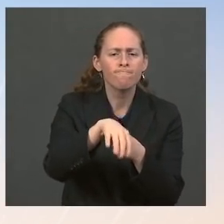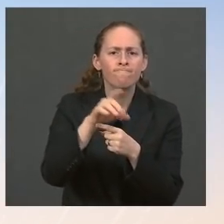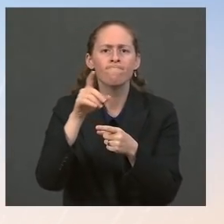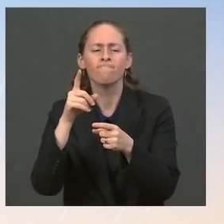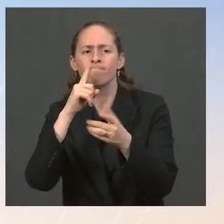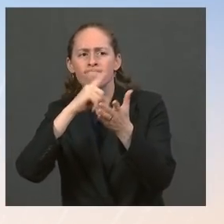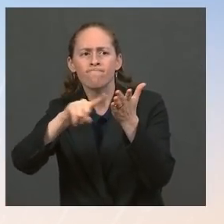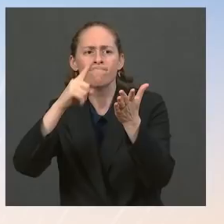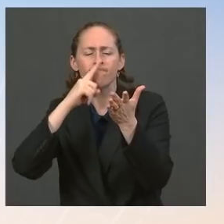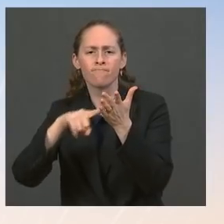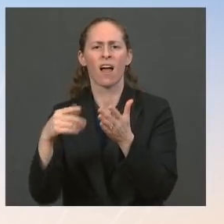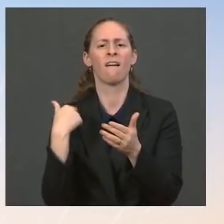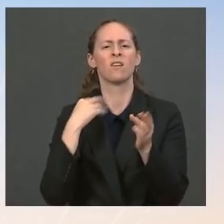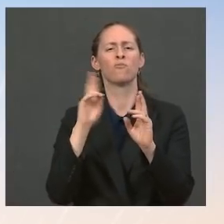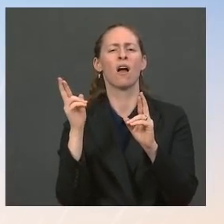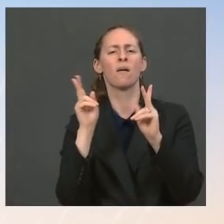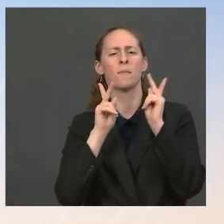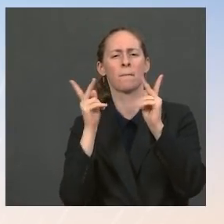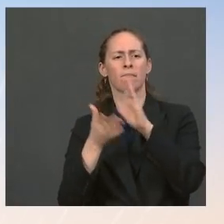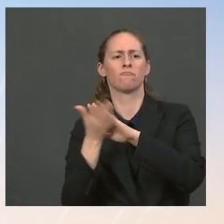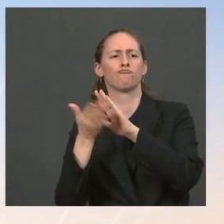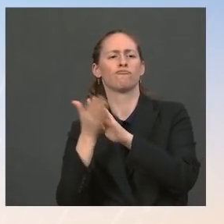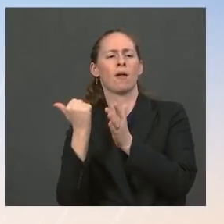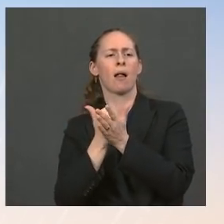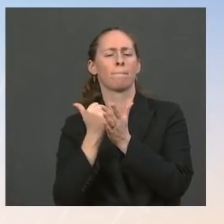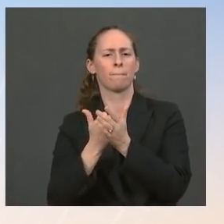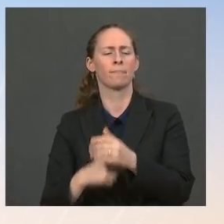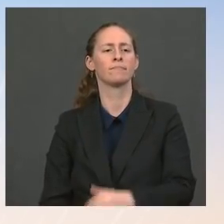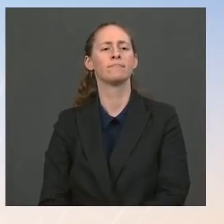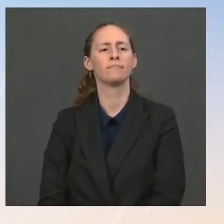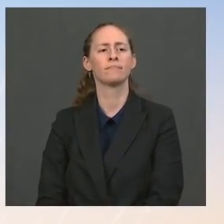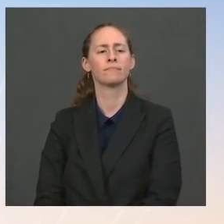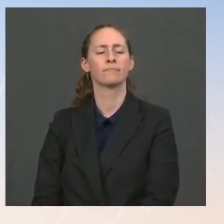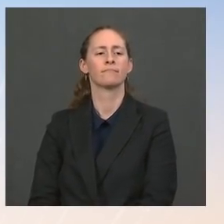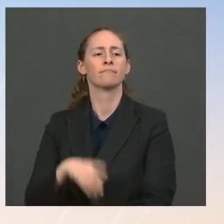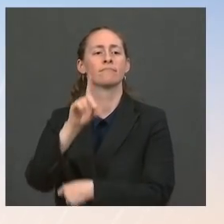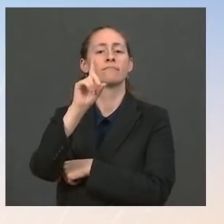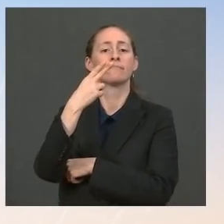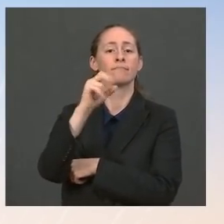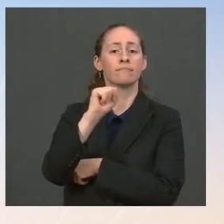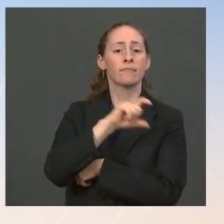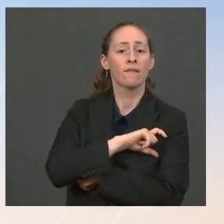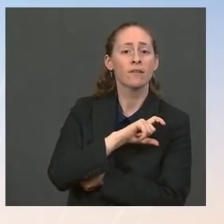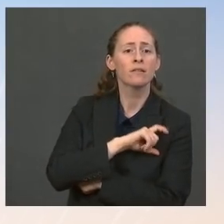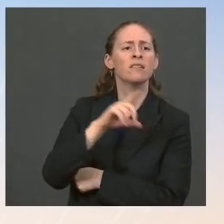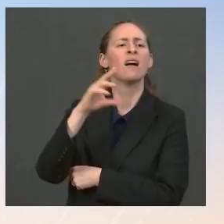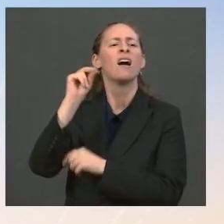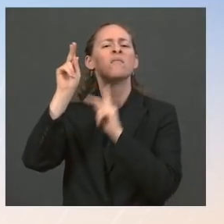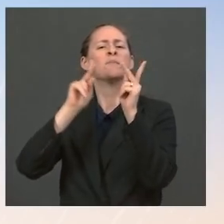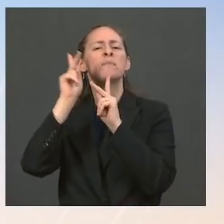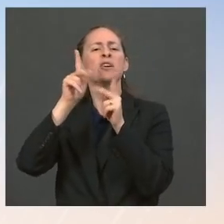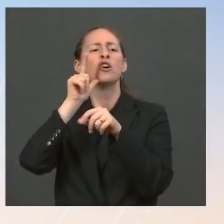We also -- DHS officers and agents conducted 24-hour patrols for general safety,